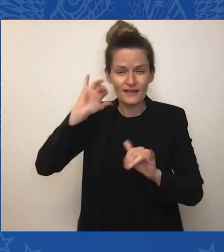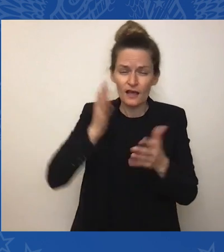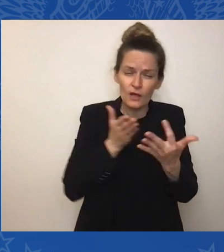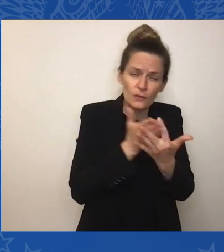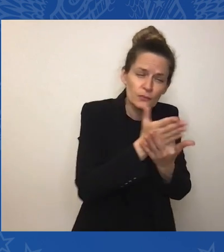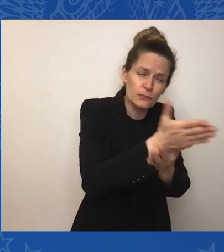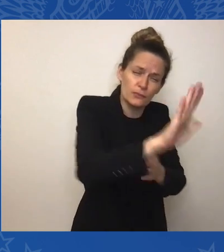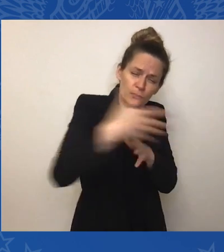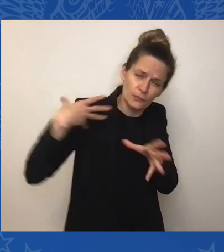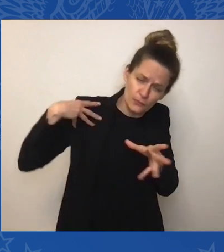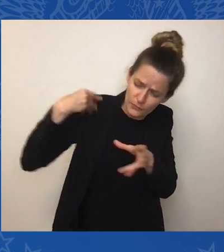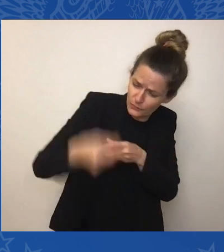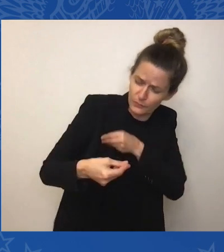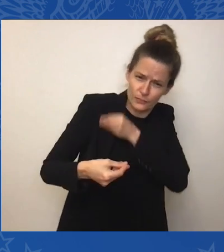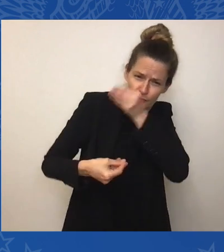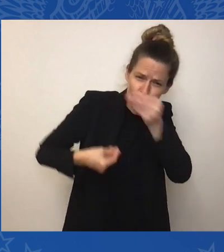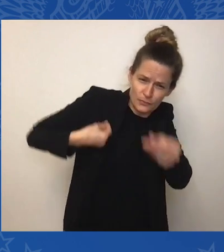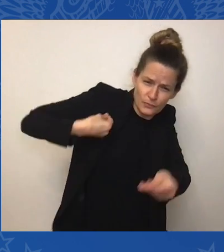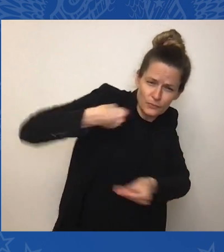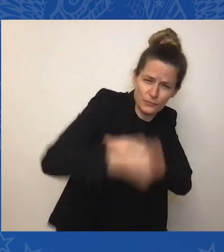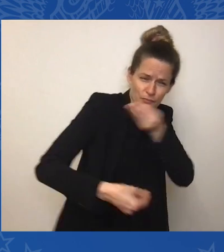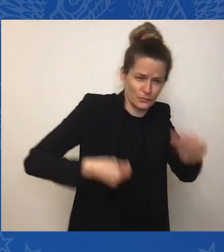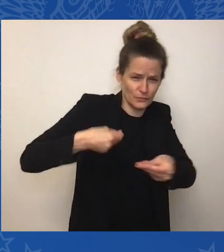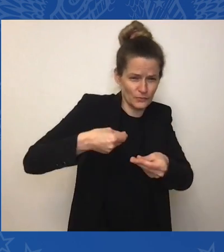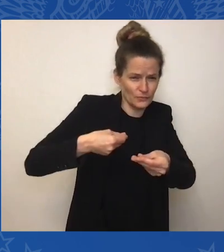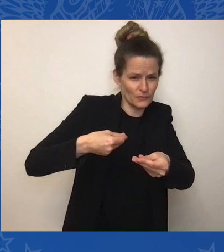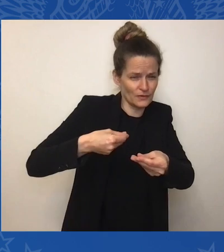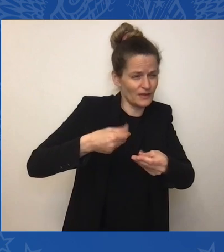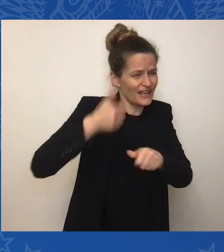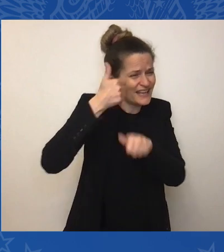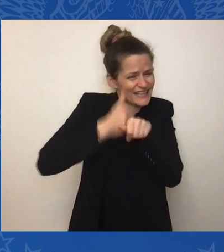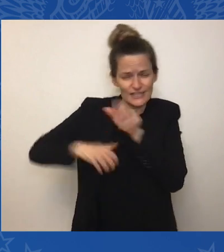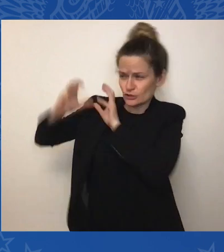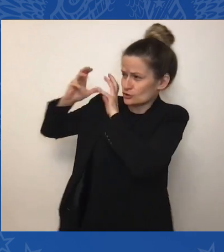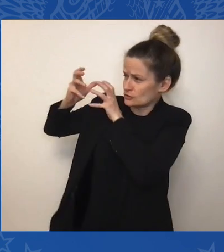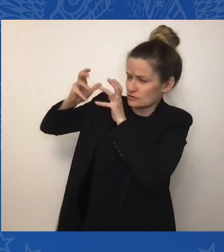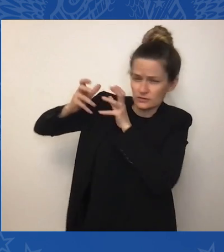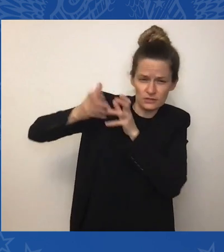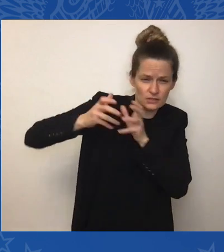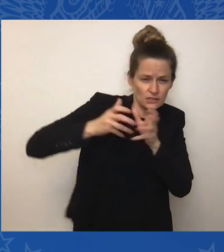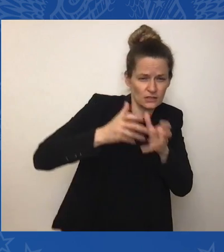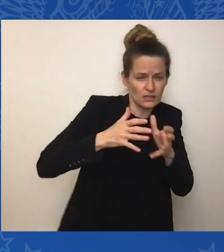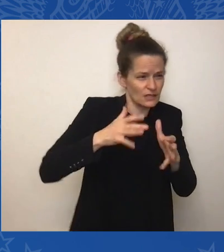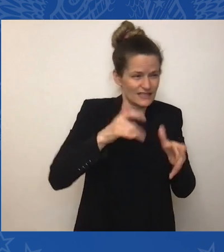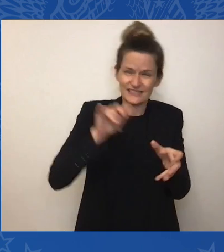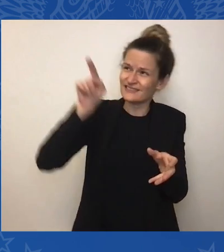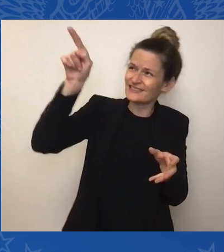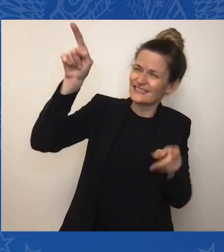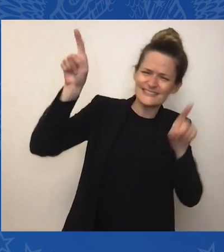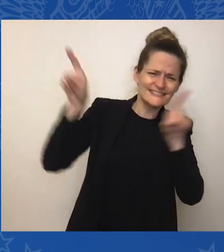And what you've been through the last four years -- and I'm not being solicitous with you --